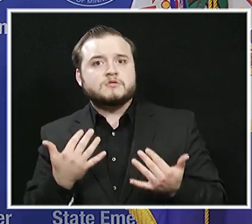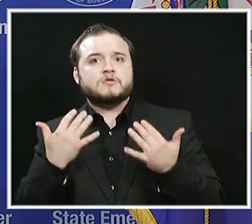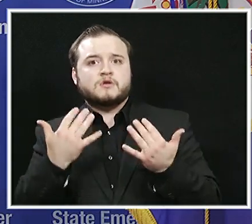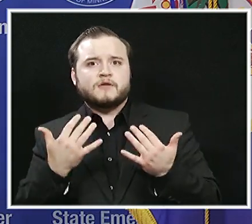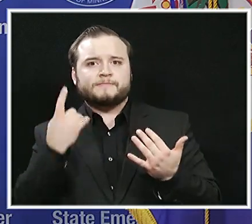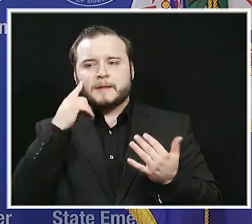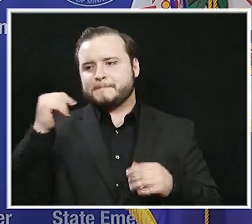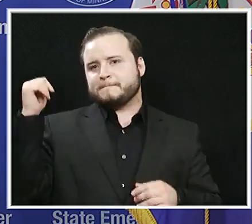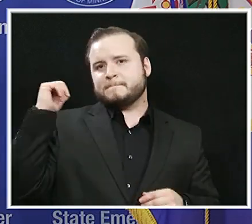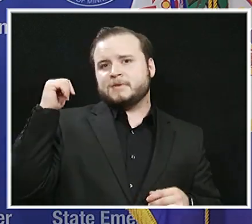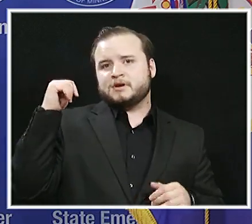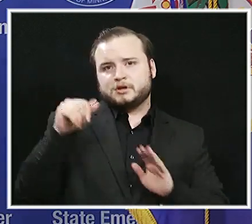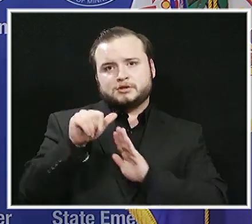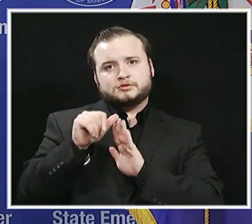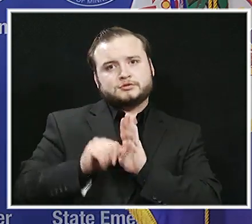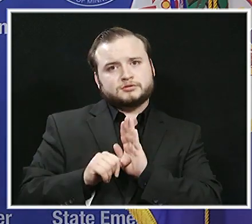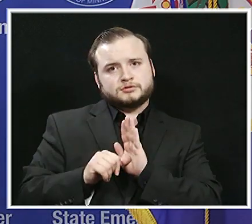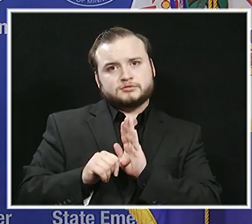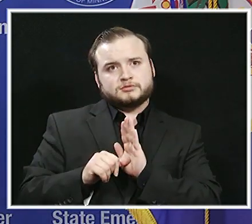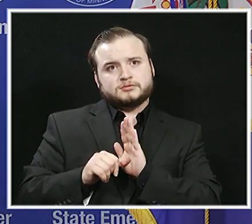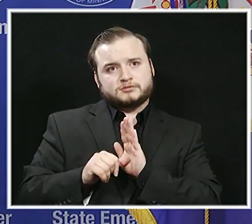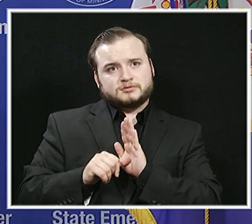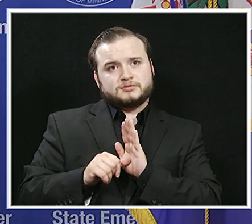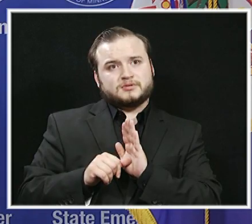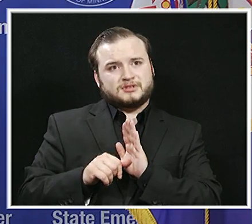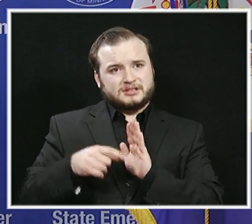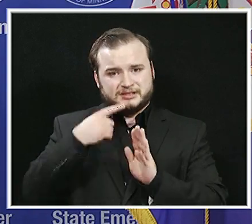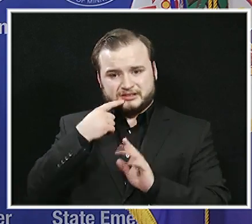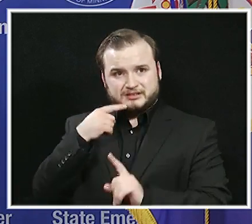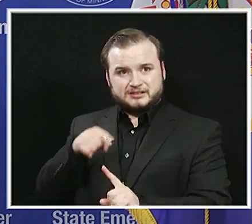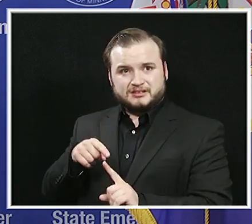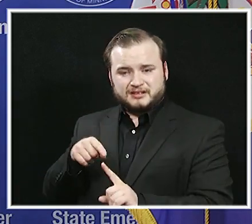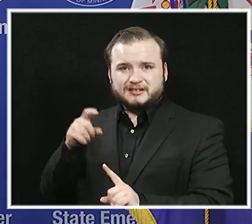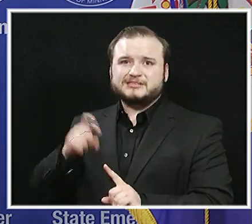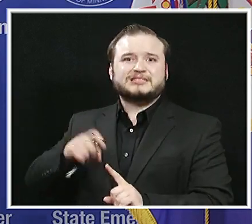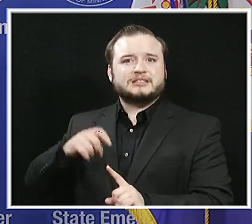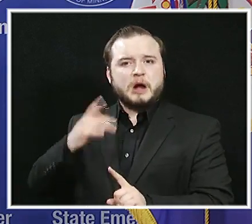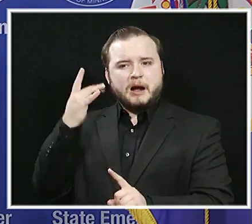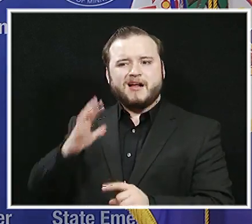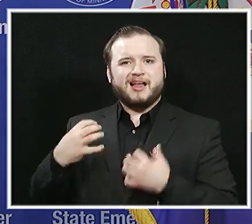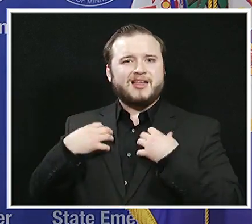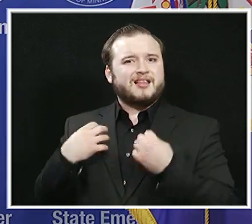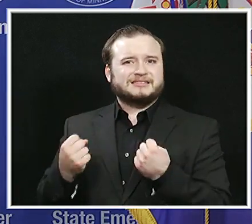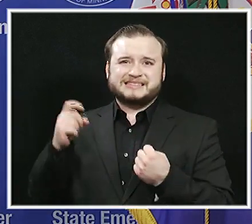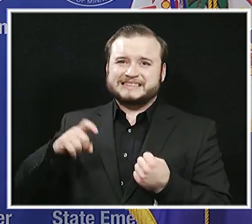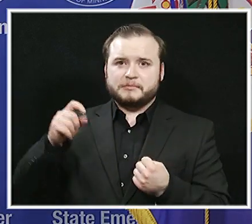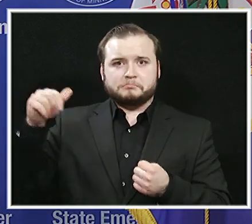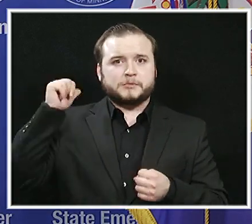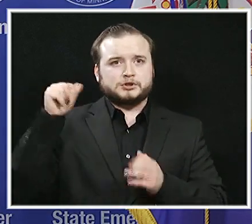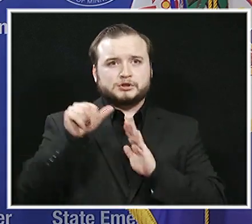believe it was the Star Tribune about the family waiting for the young child to get back surgery that is